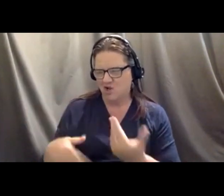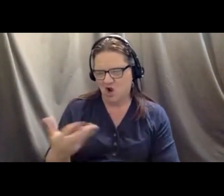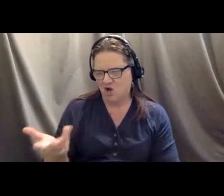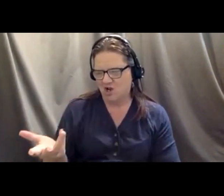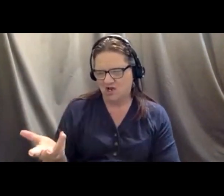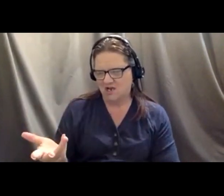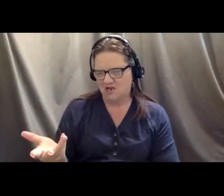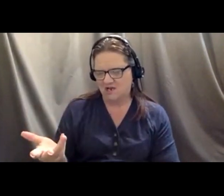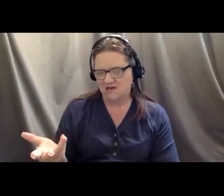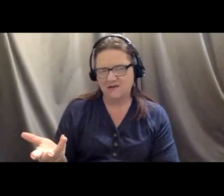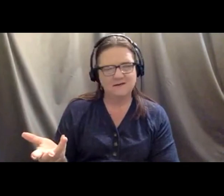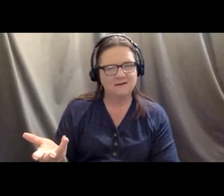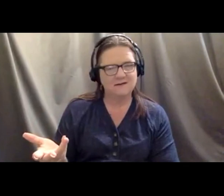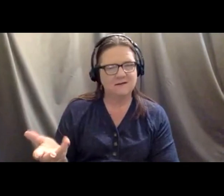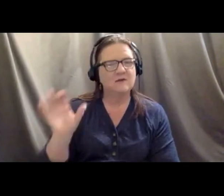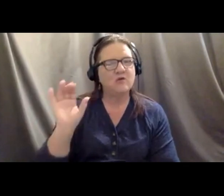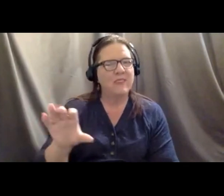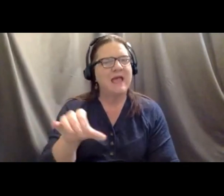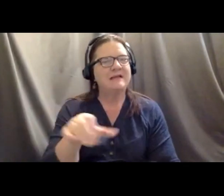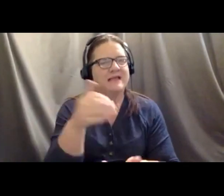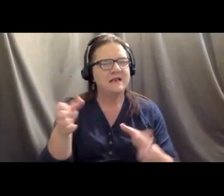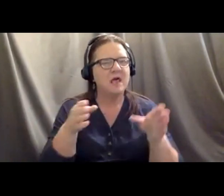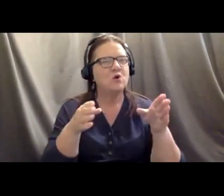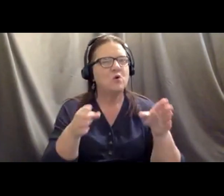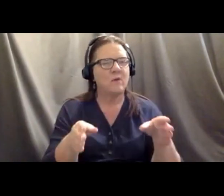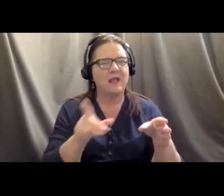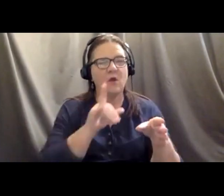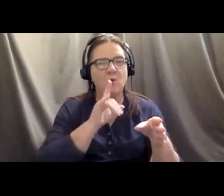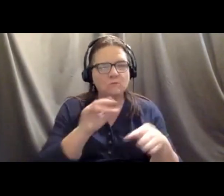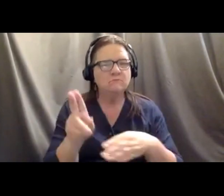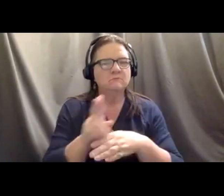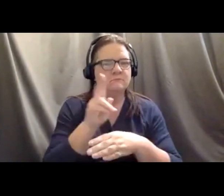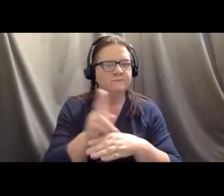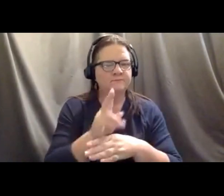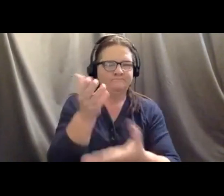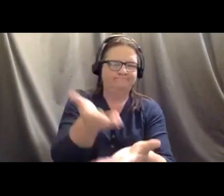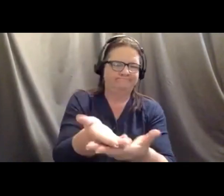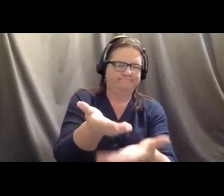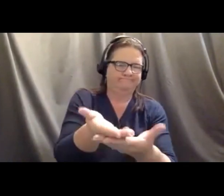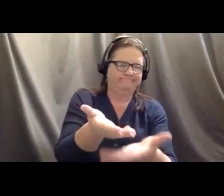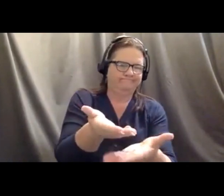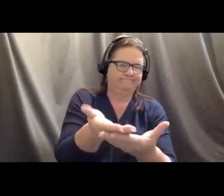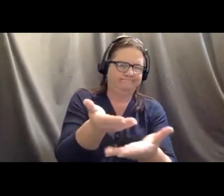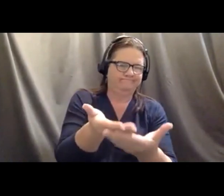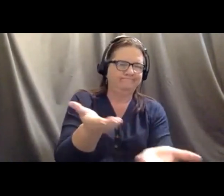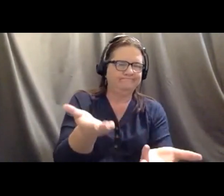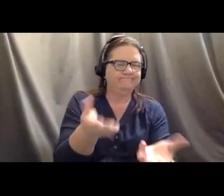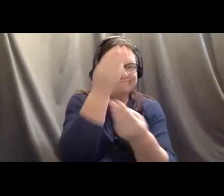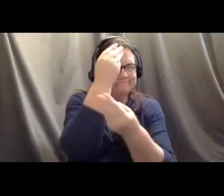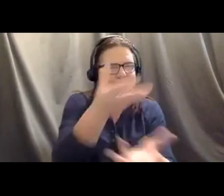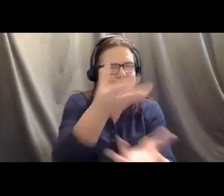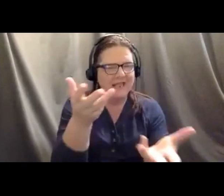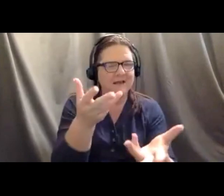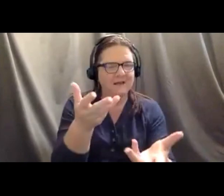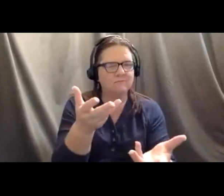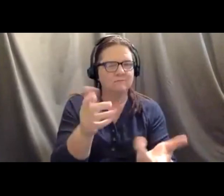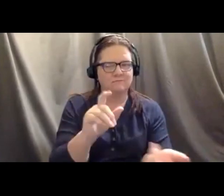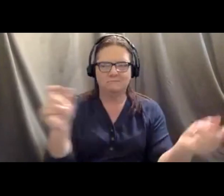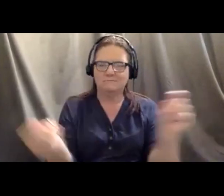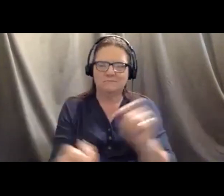And so, that's another way of really using evidence and data to inform and energize and